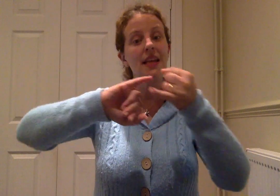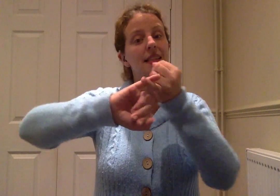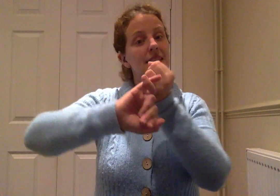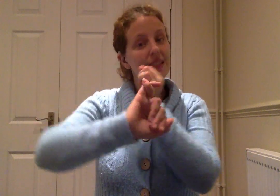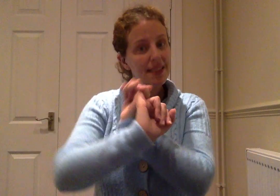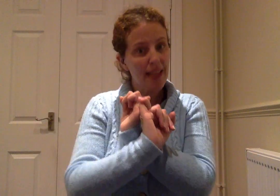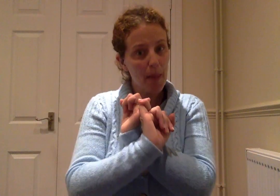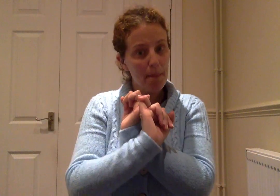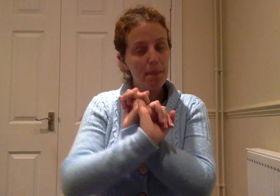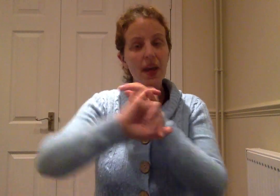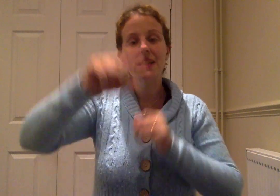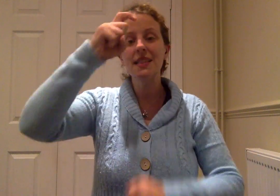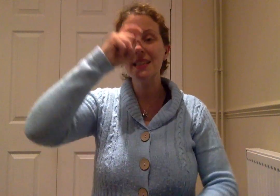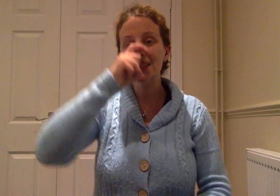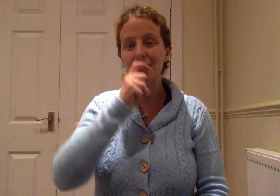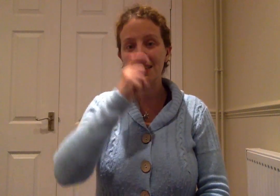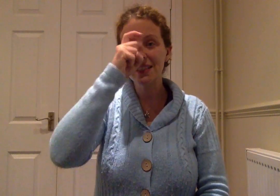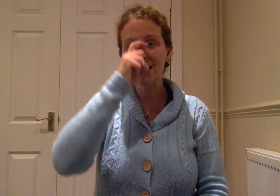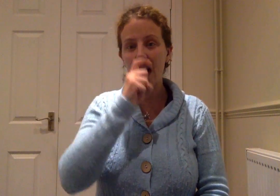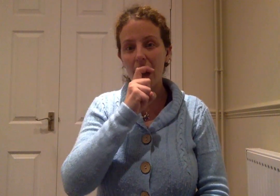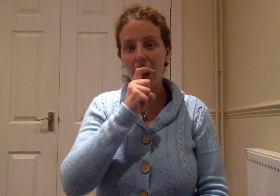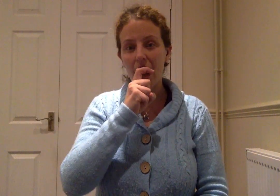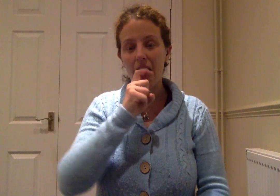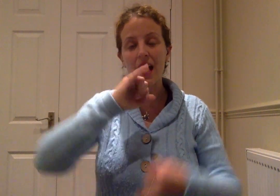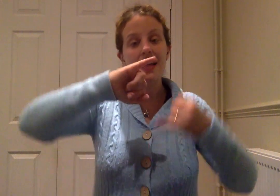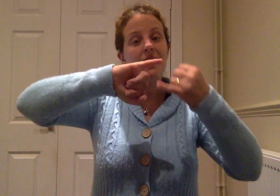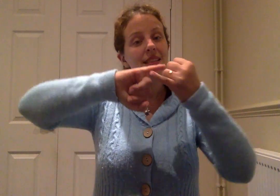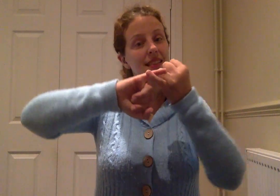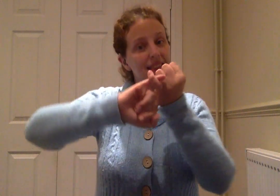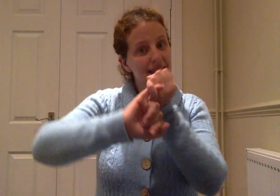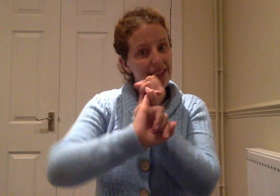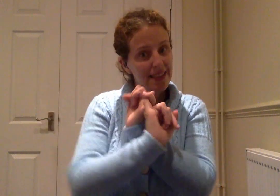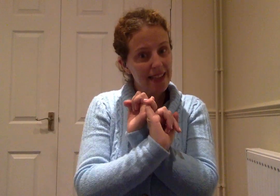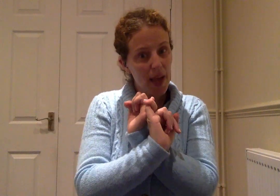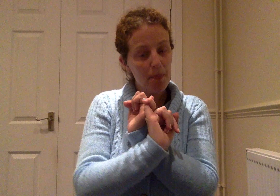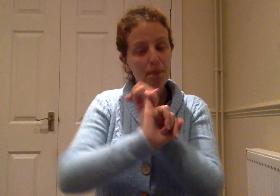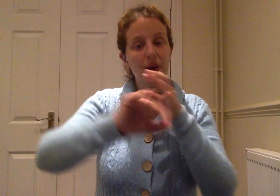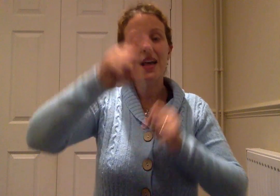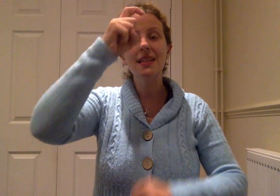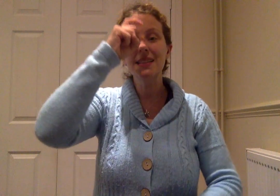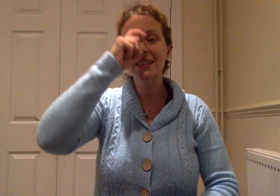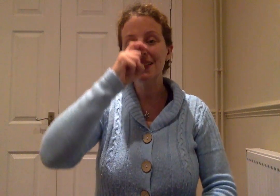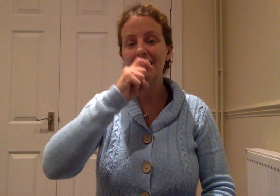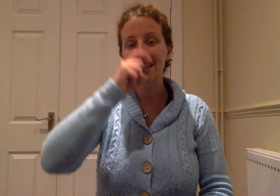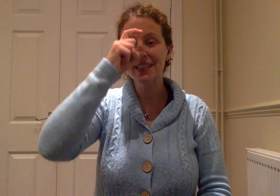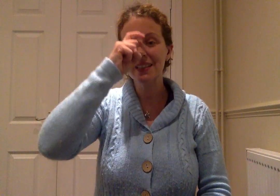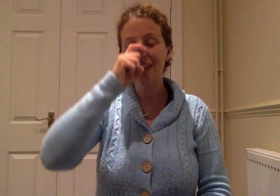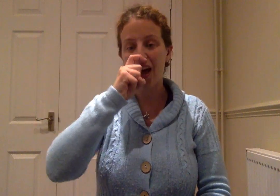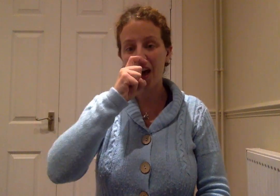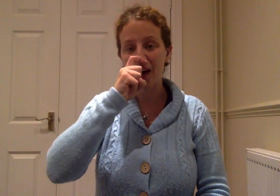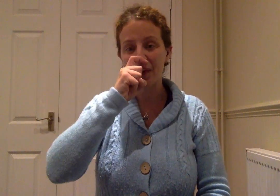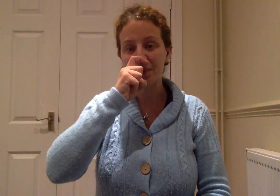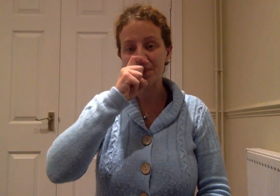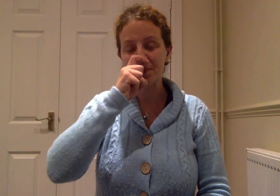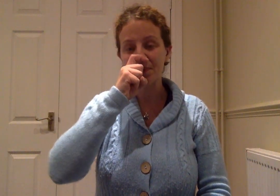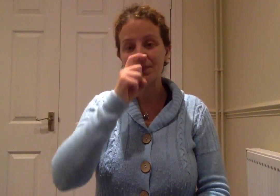Step sister